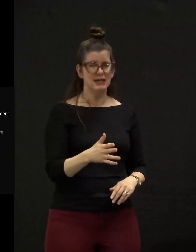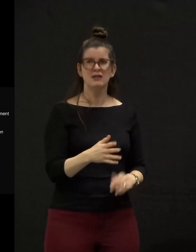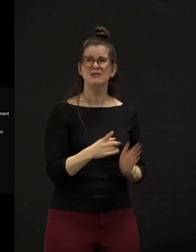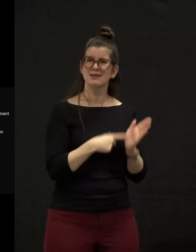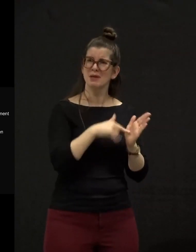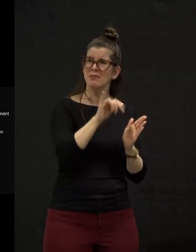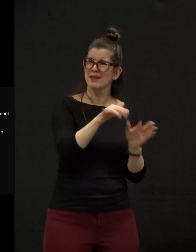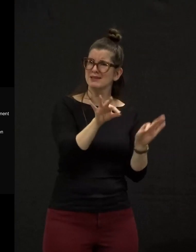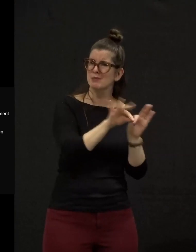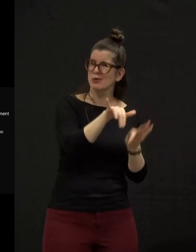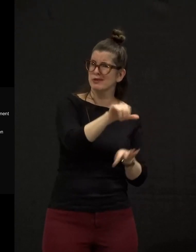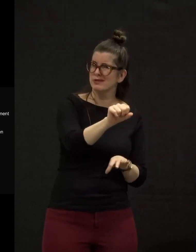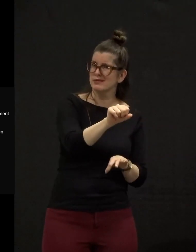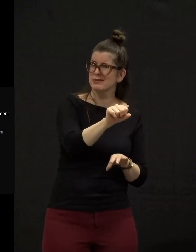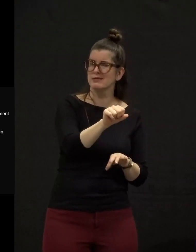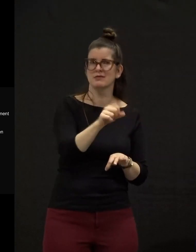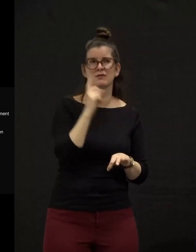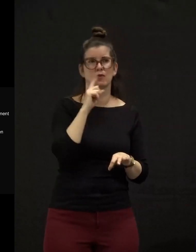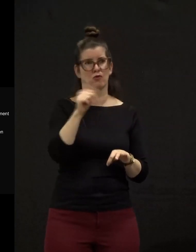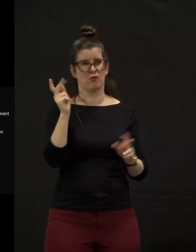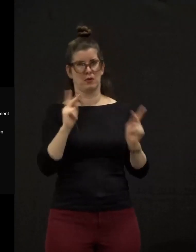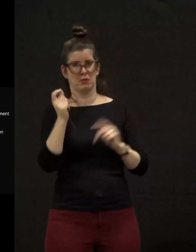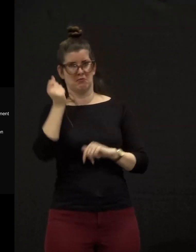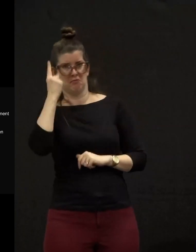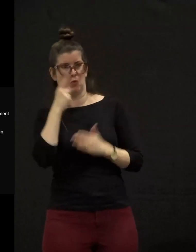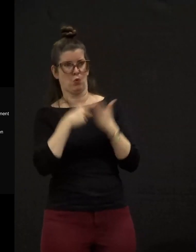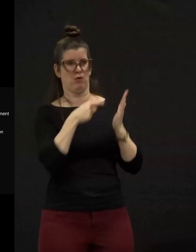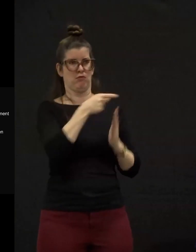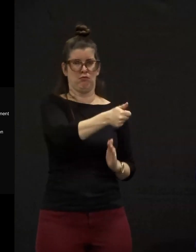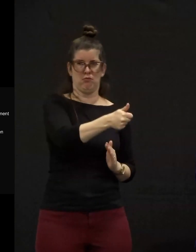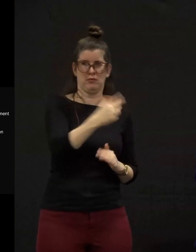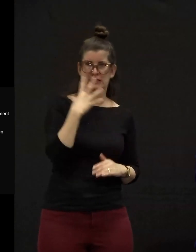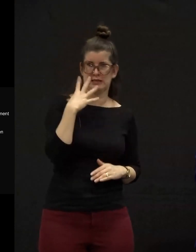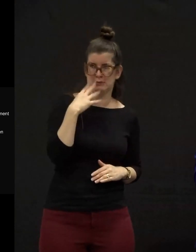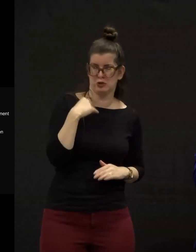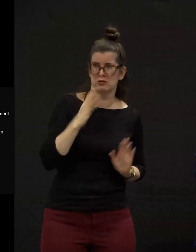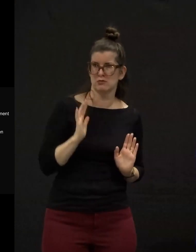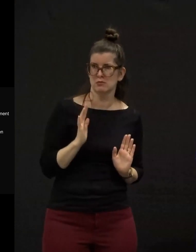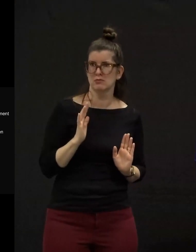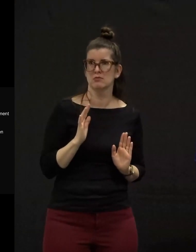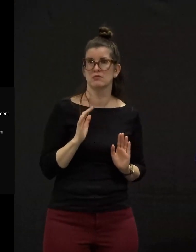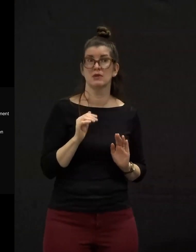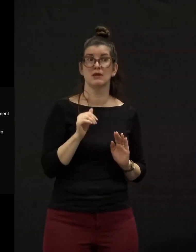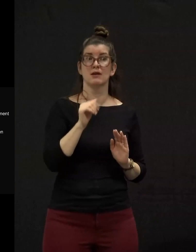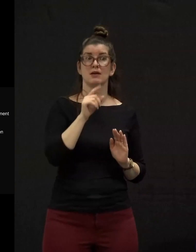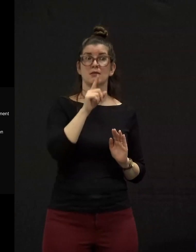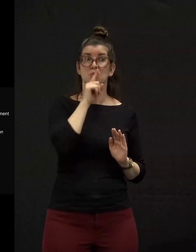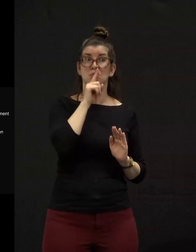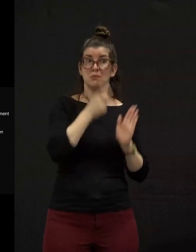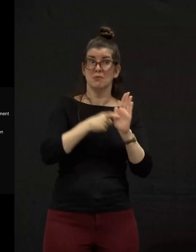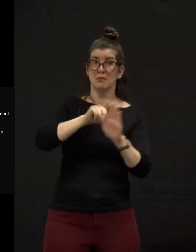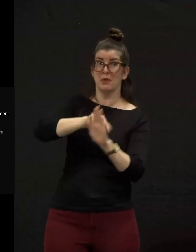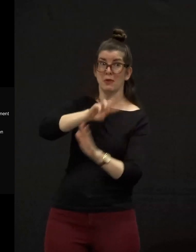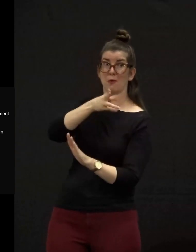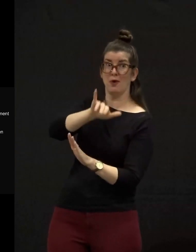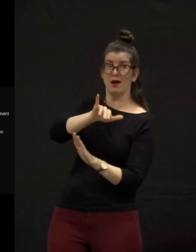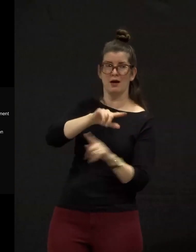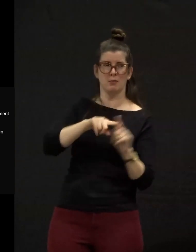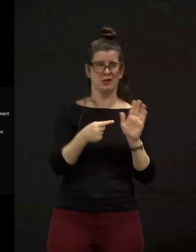so that others know what the child is experiencing, not the why, but the what. And so